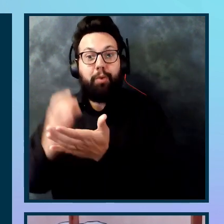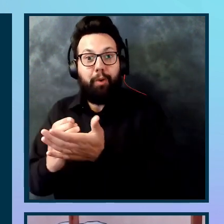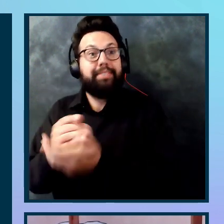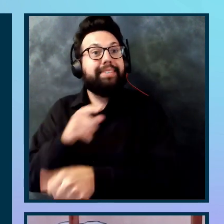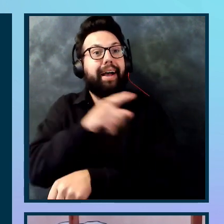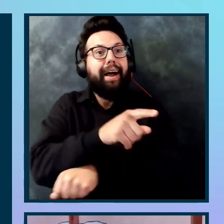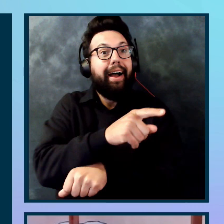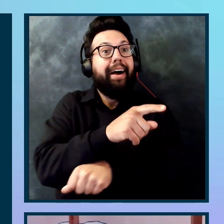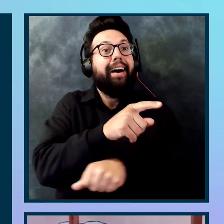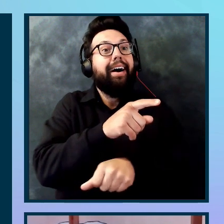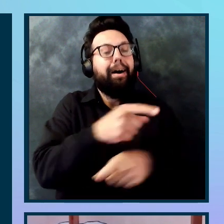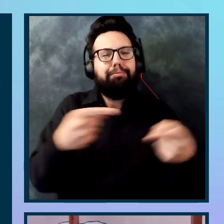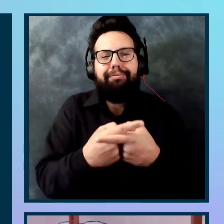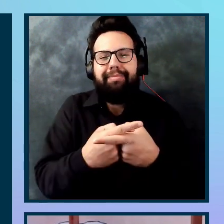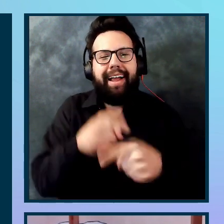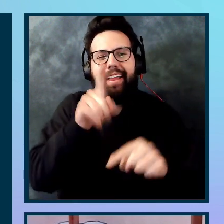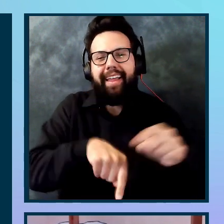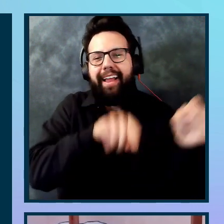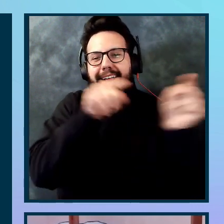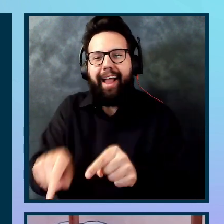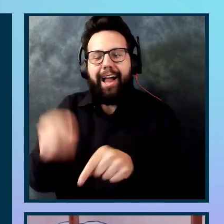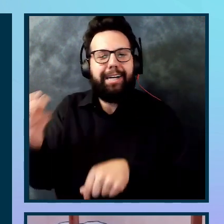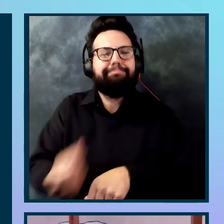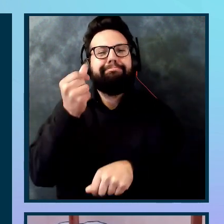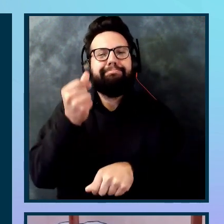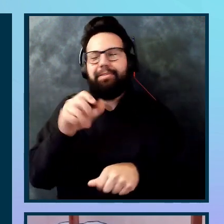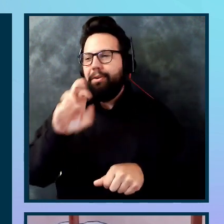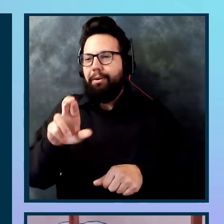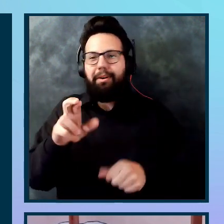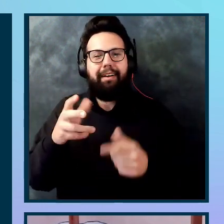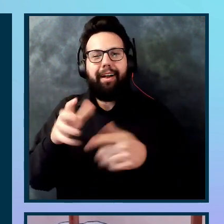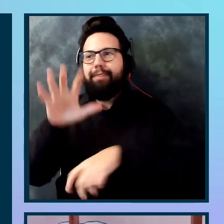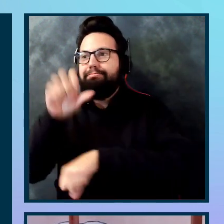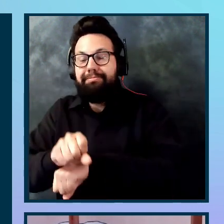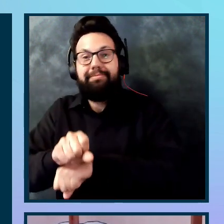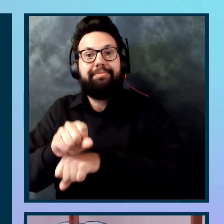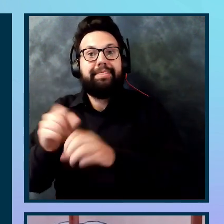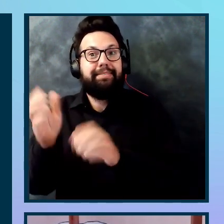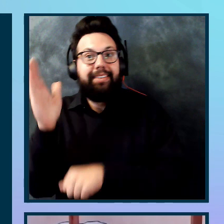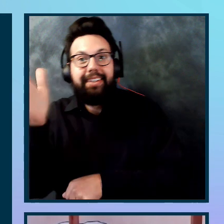on the development team, or someone's gonna have a scheduling conflict or something like that, and so not everyone is gonna be able to attend,